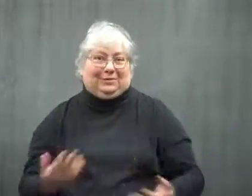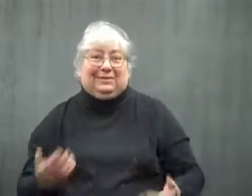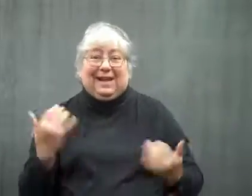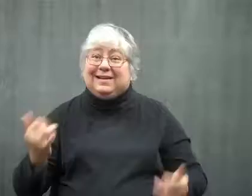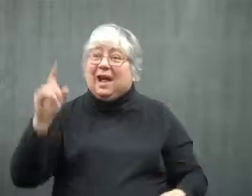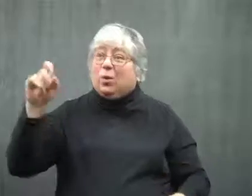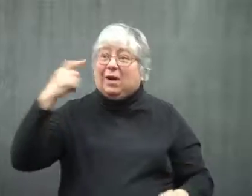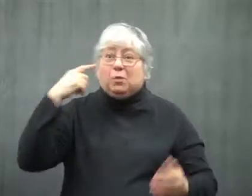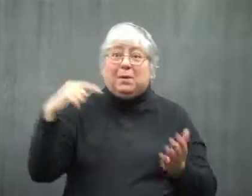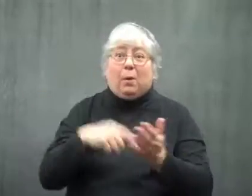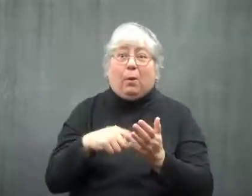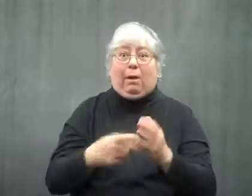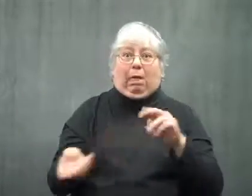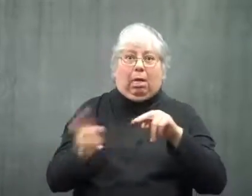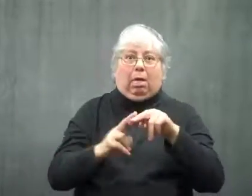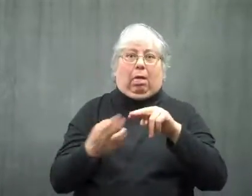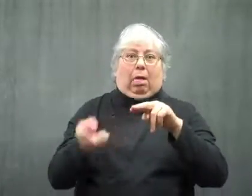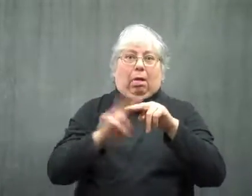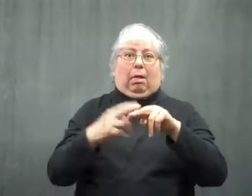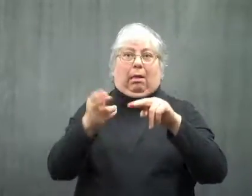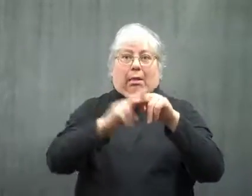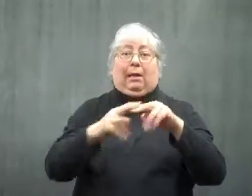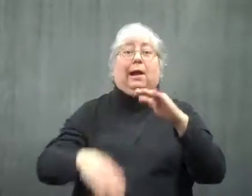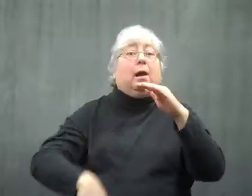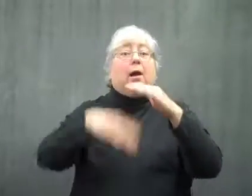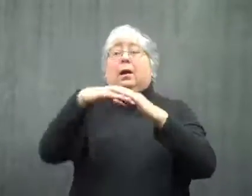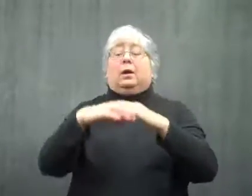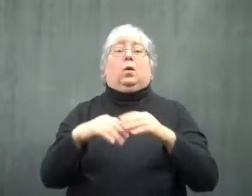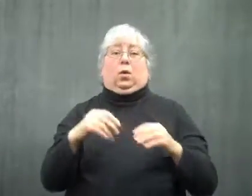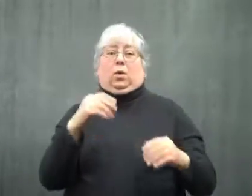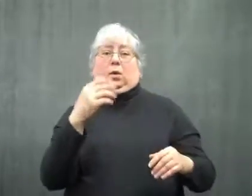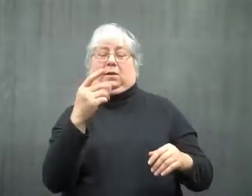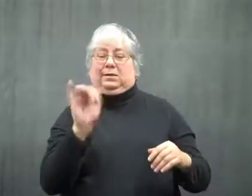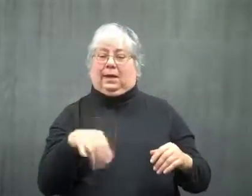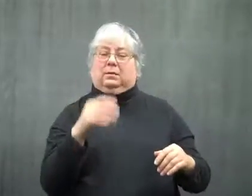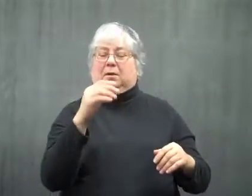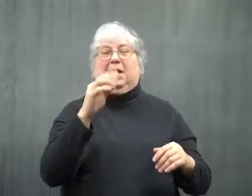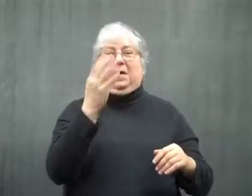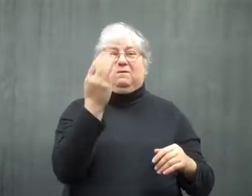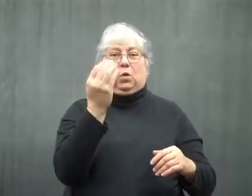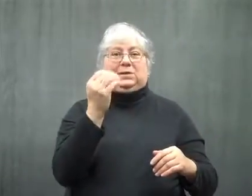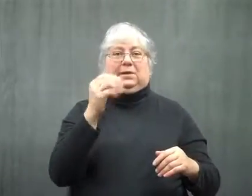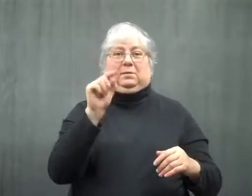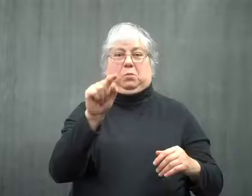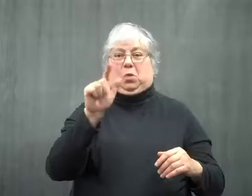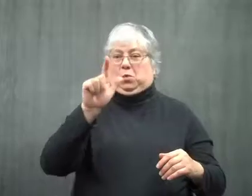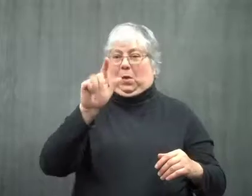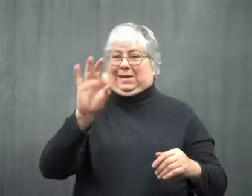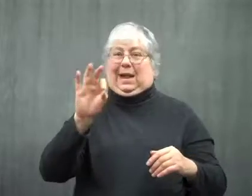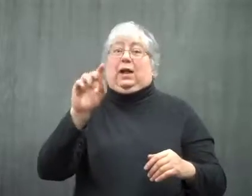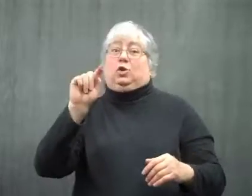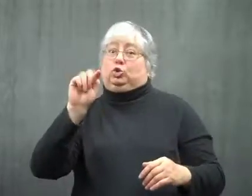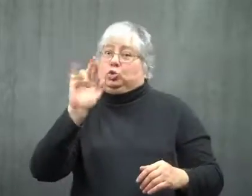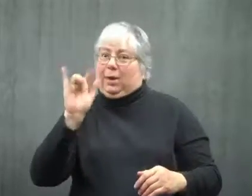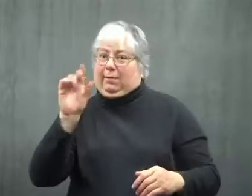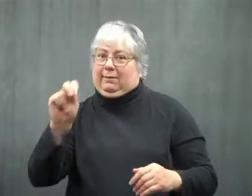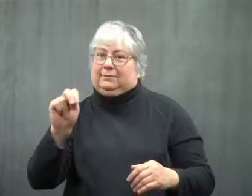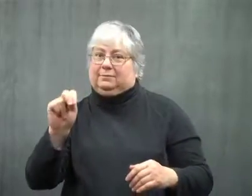The debt is increasing. The ceiling is set at $14.29 trillion.